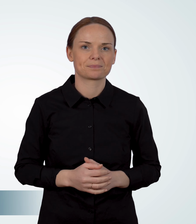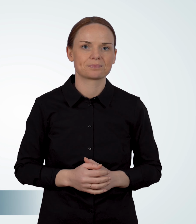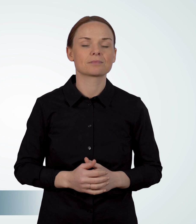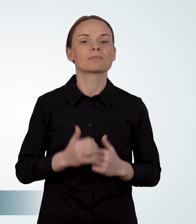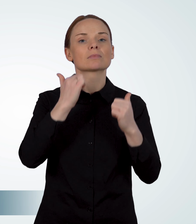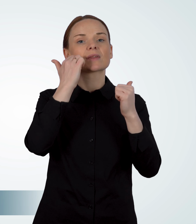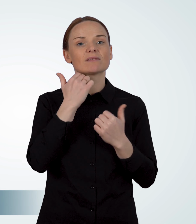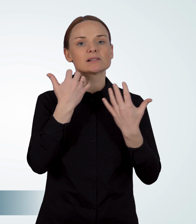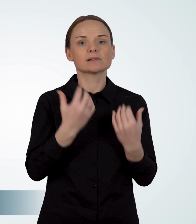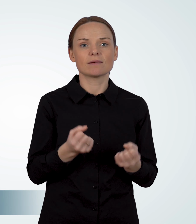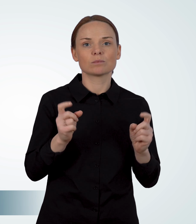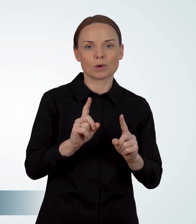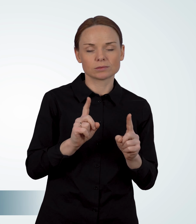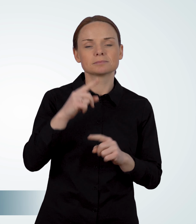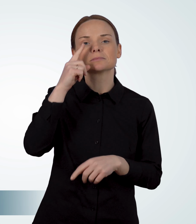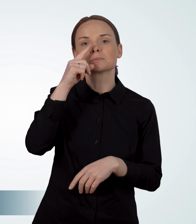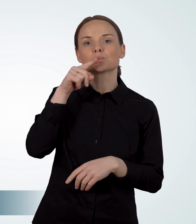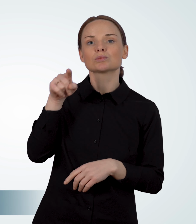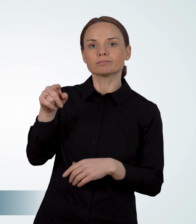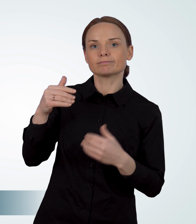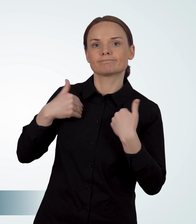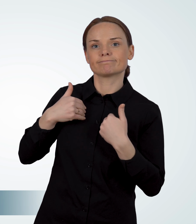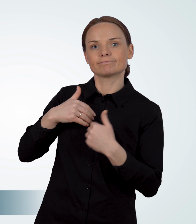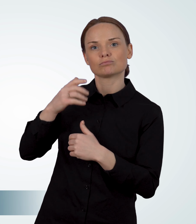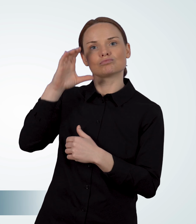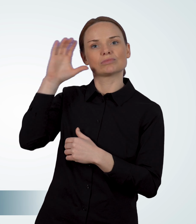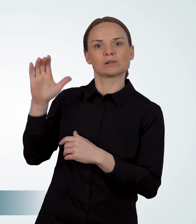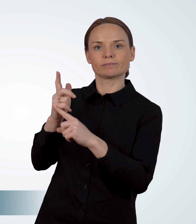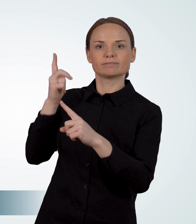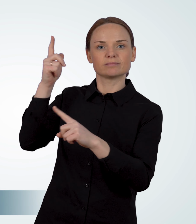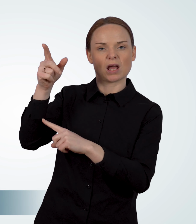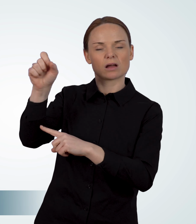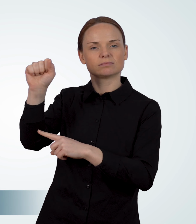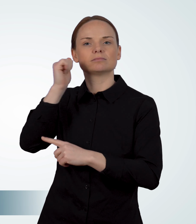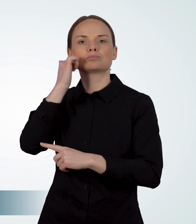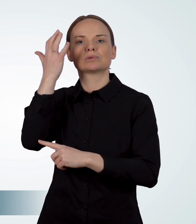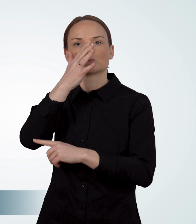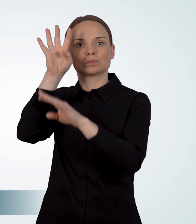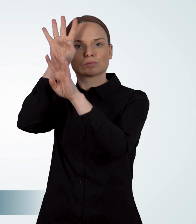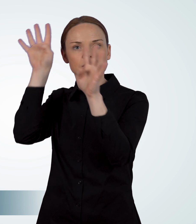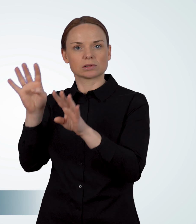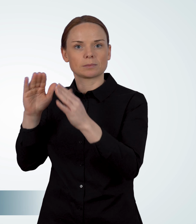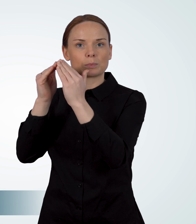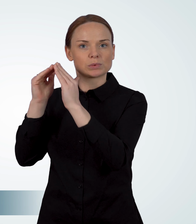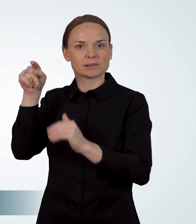Evidence shows that people with housing insecurity or homelessness in regional and remote Aboriginal and Torres Strait